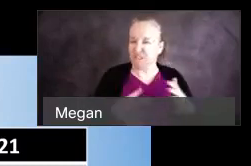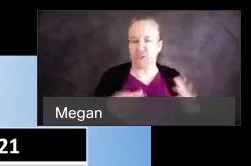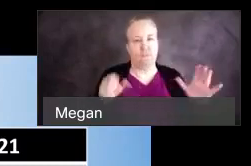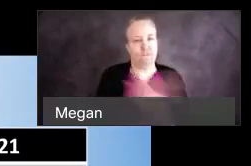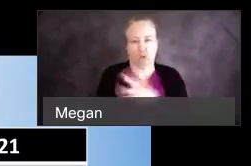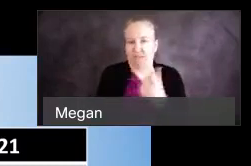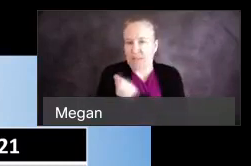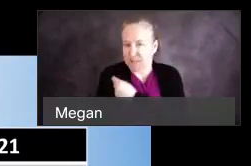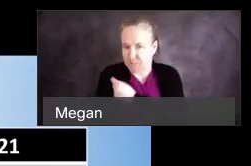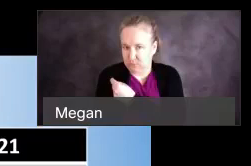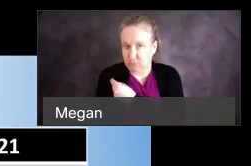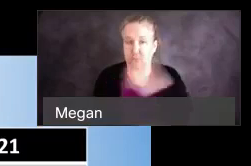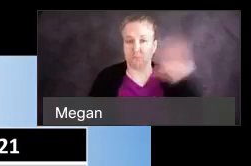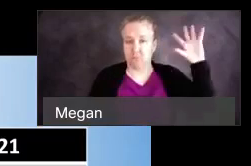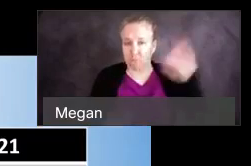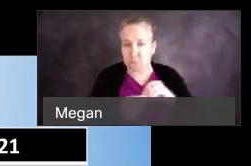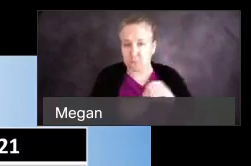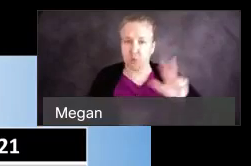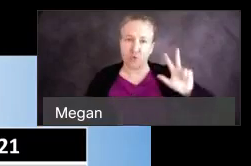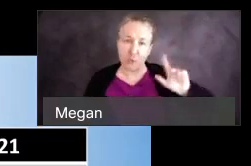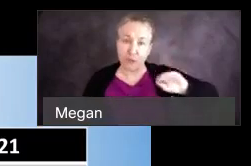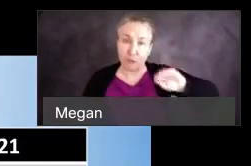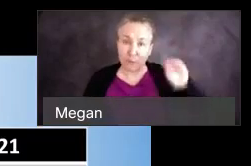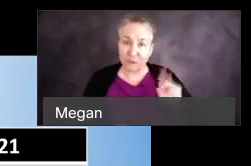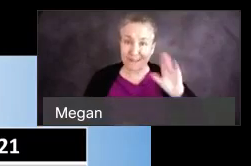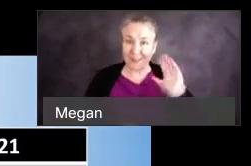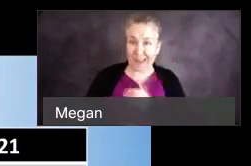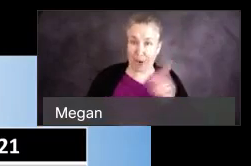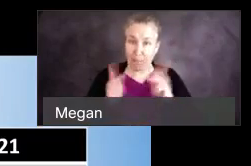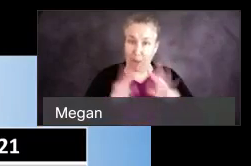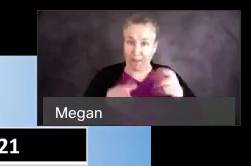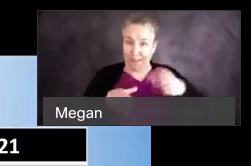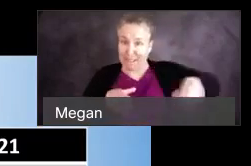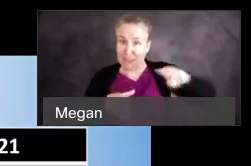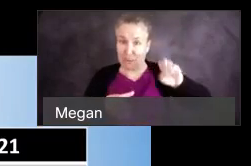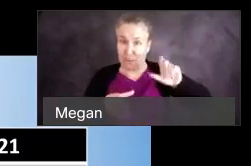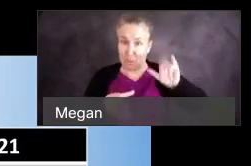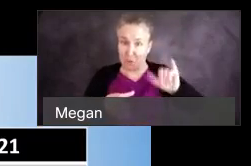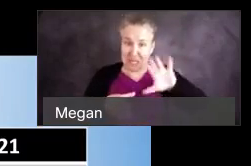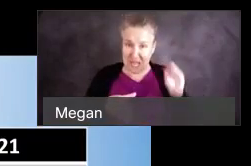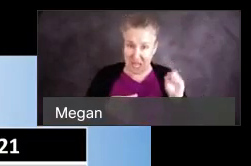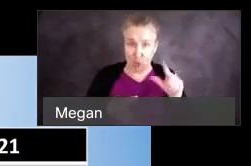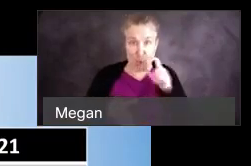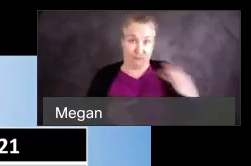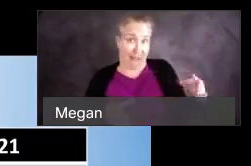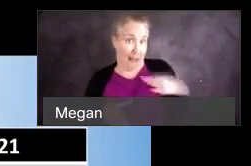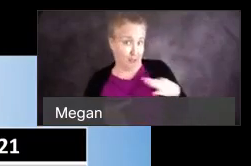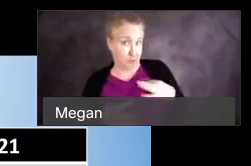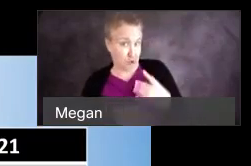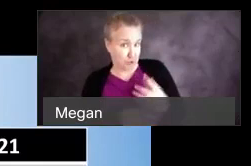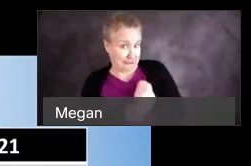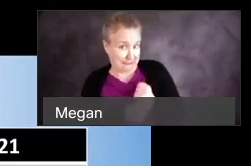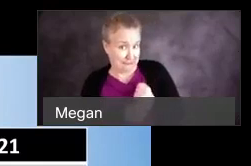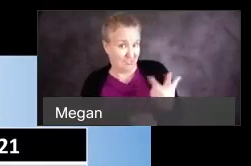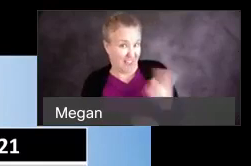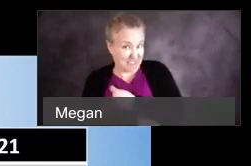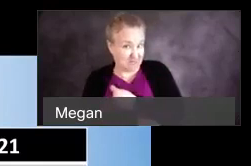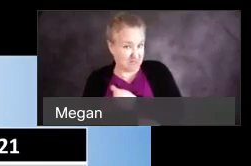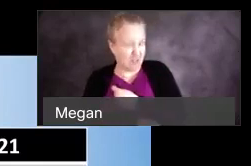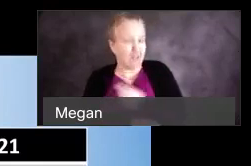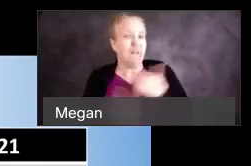have 23% of our population that's eligible to receive the vaccine having received one or